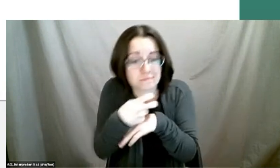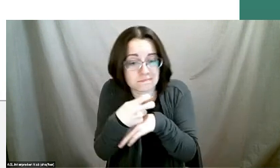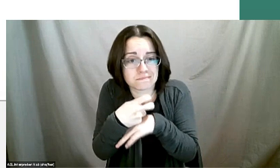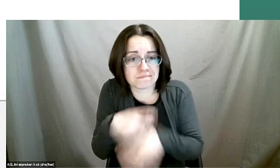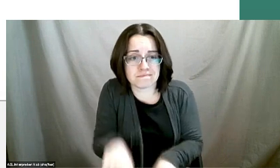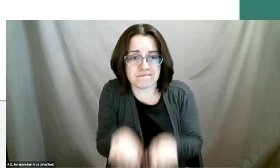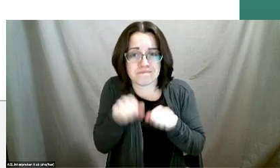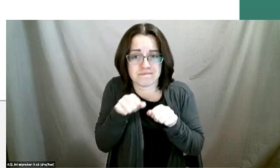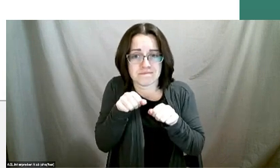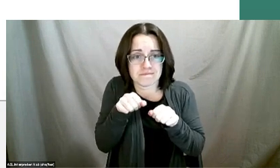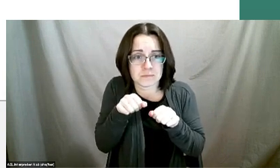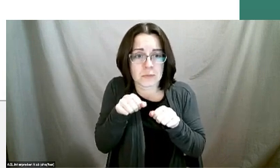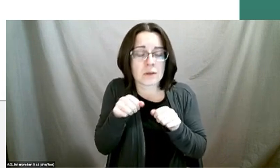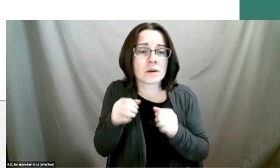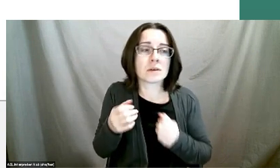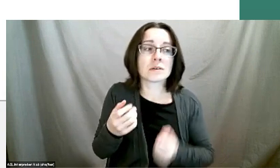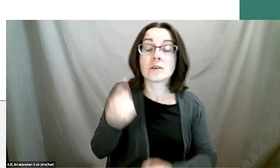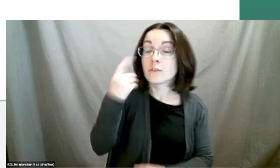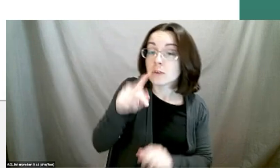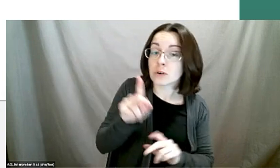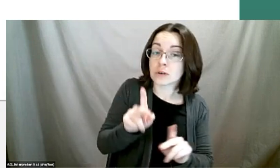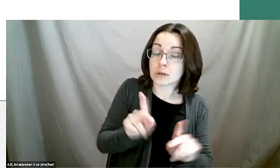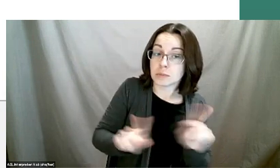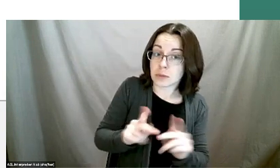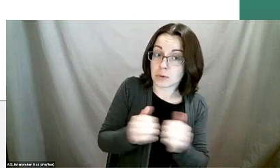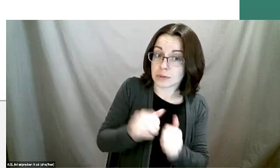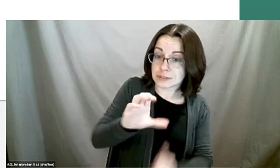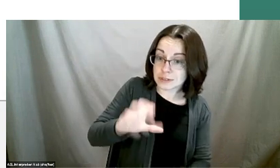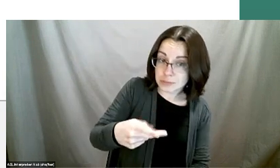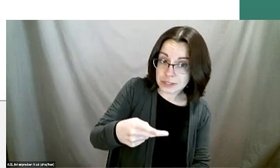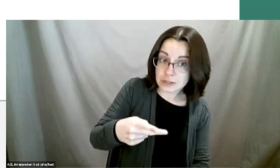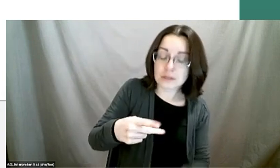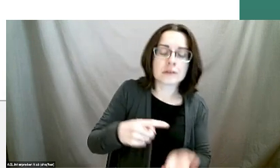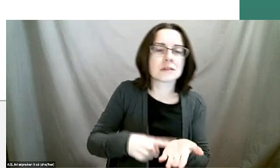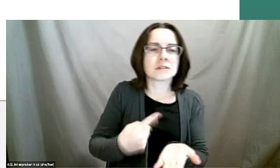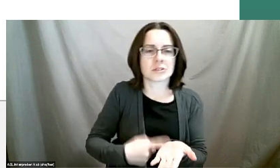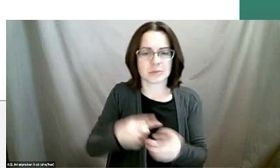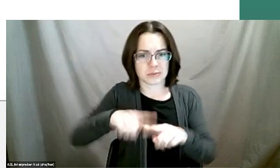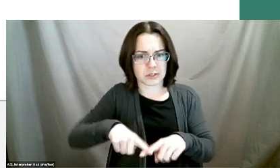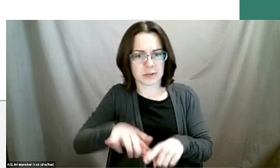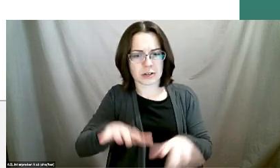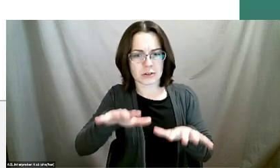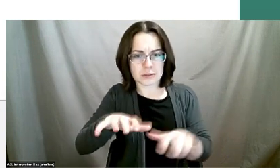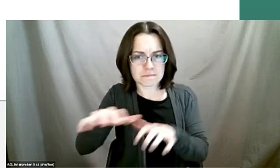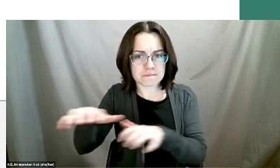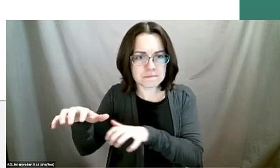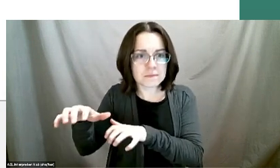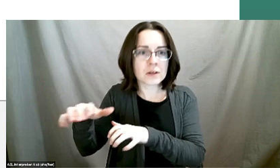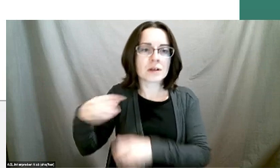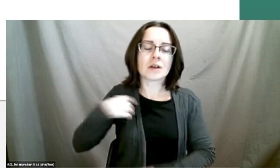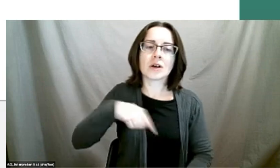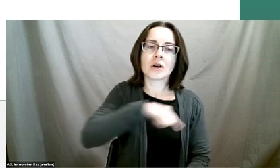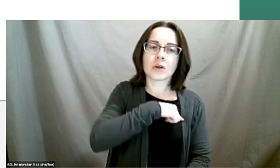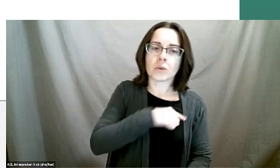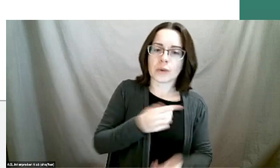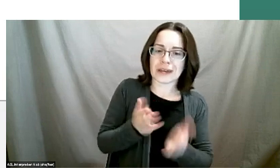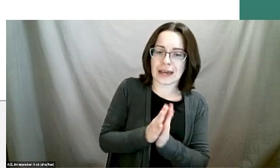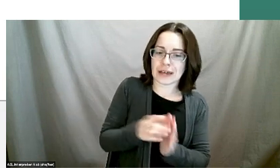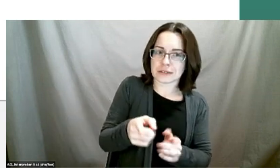cerebral palsy, sometimes with contractures, we have to examine them with their legs either straight up or assistance,